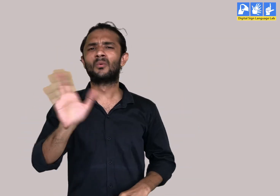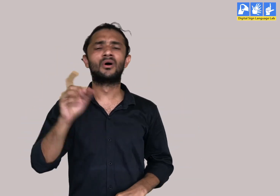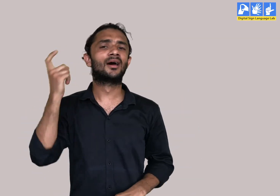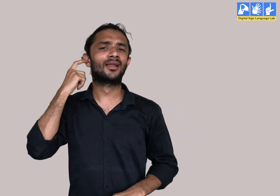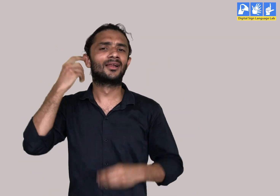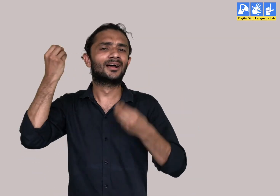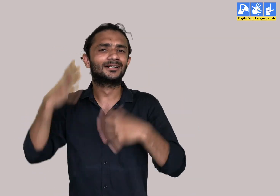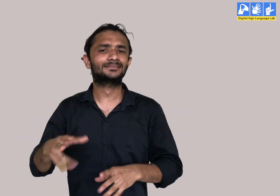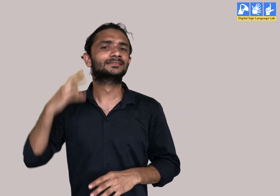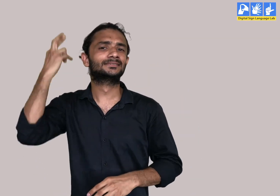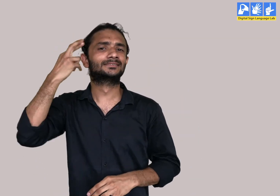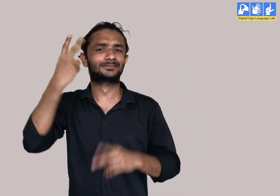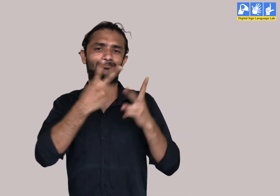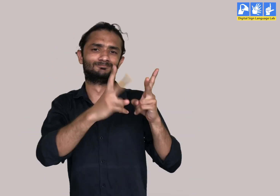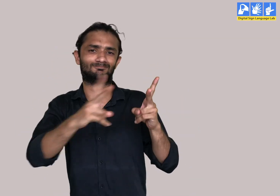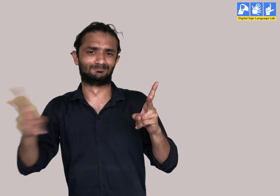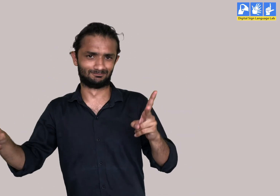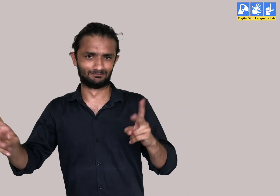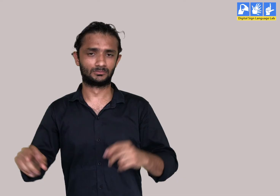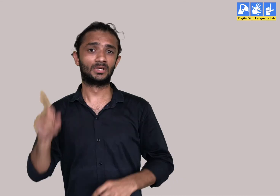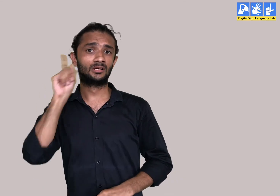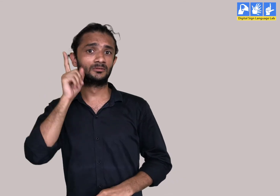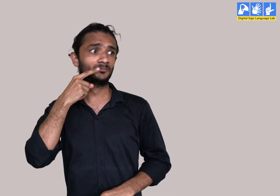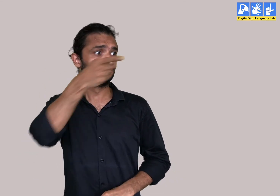There are many reasons for its cause and varying degrees.